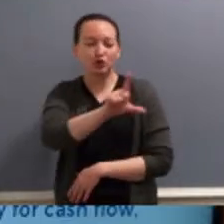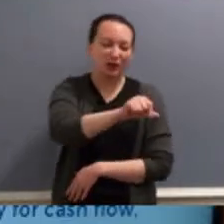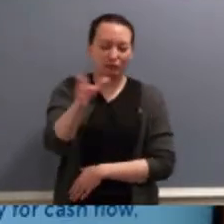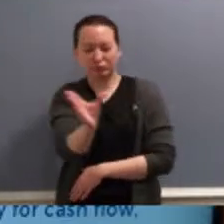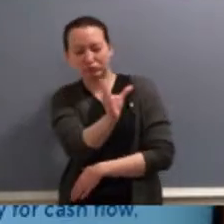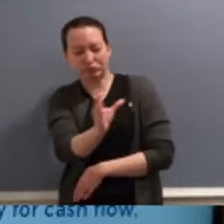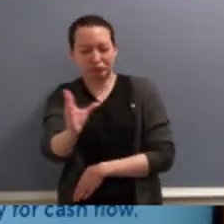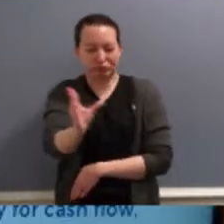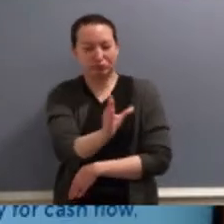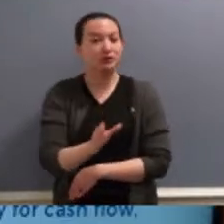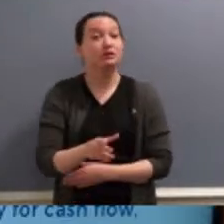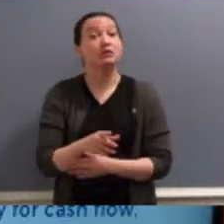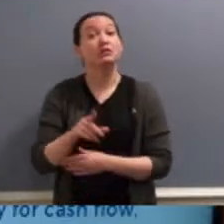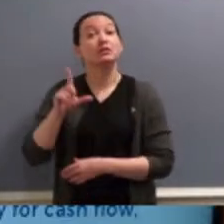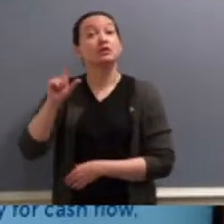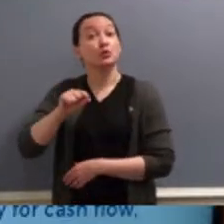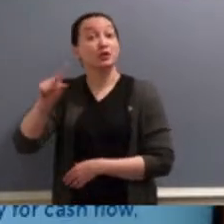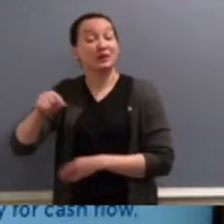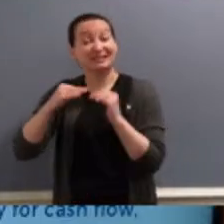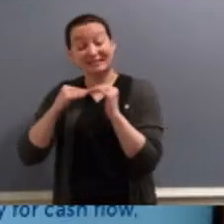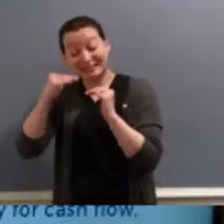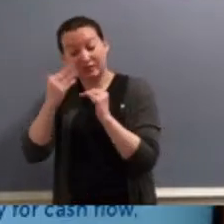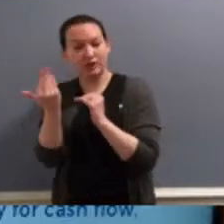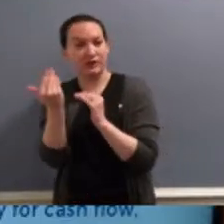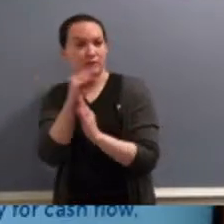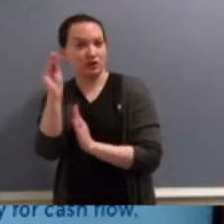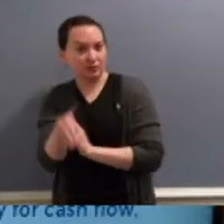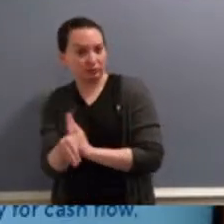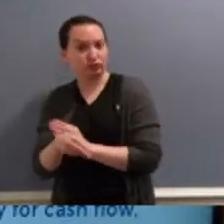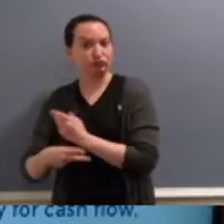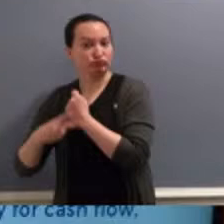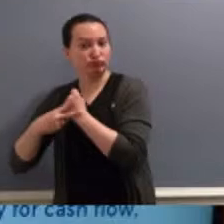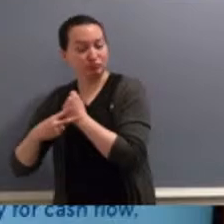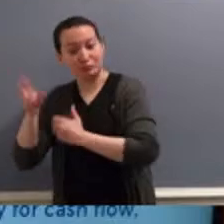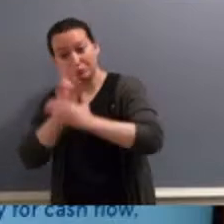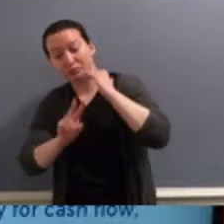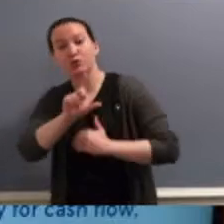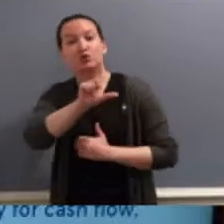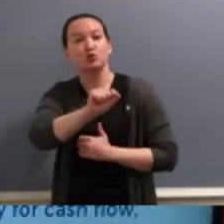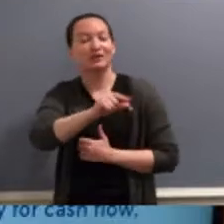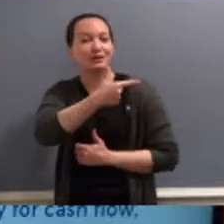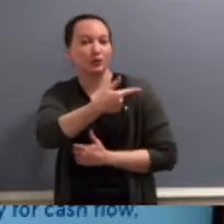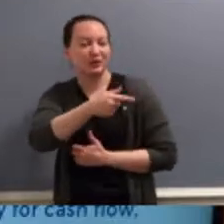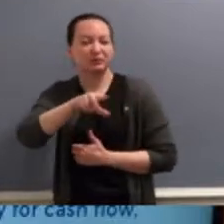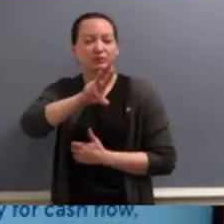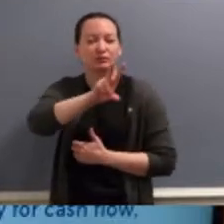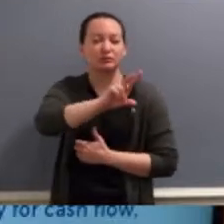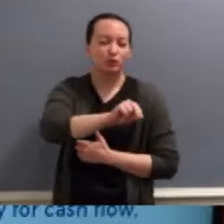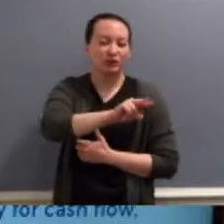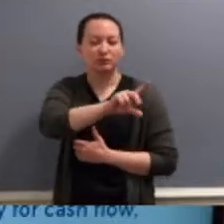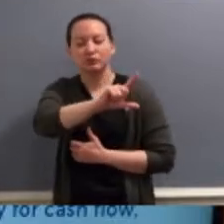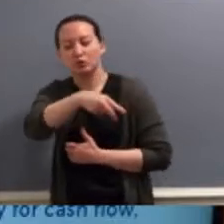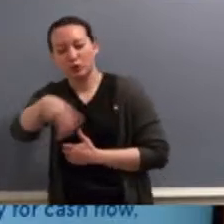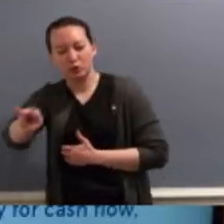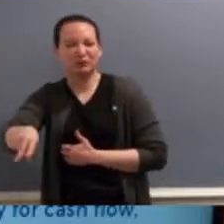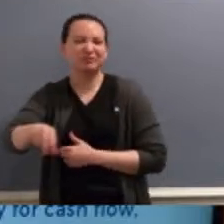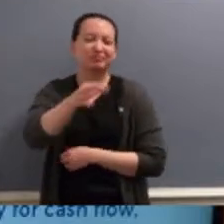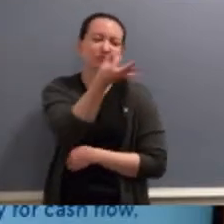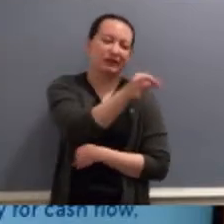we finished 2020 just over 15 we're projecting 2021 2022 in the 19 to 20 range